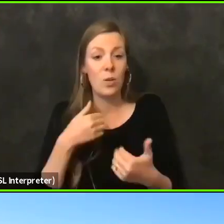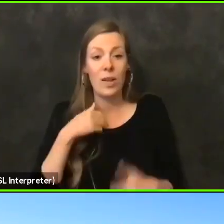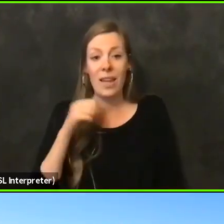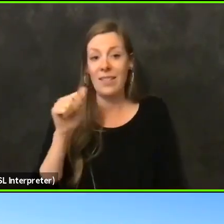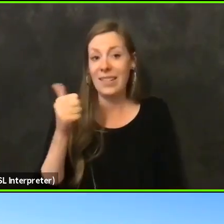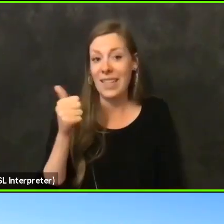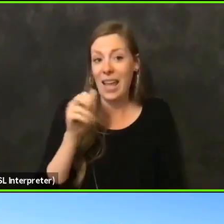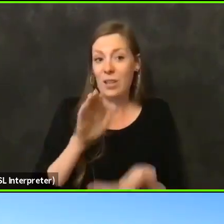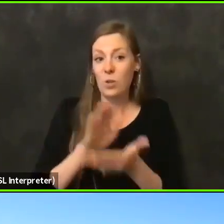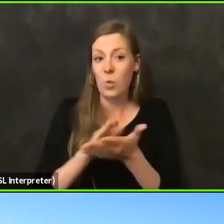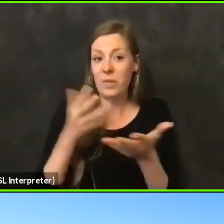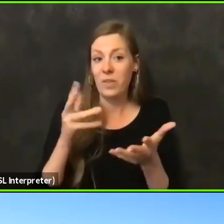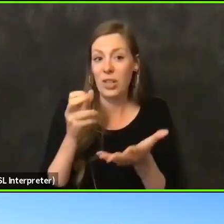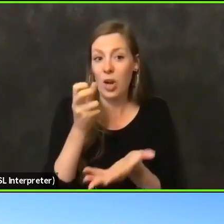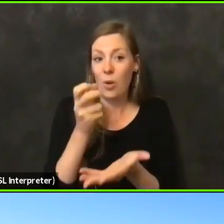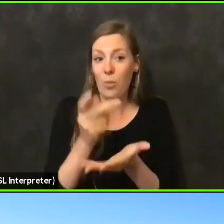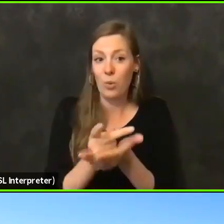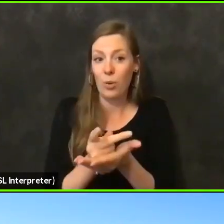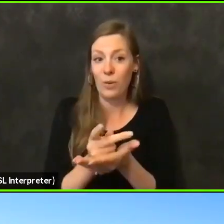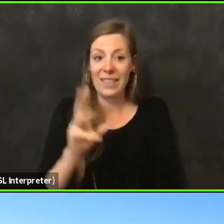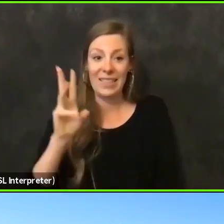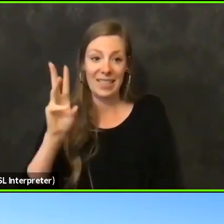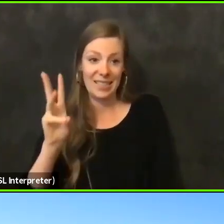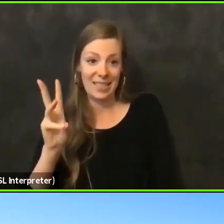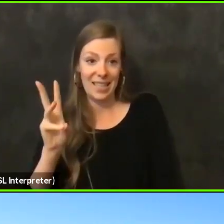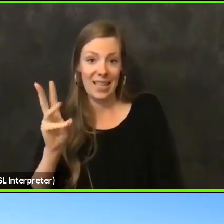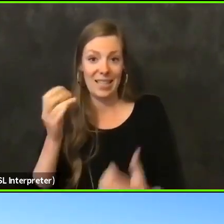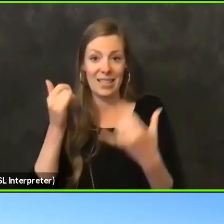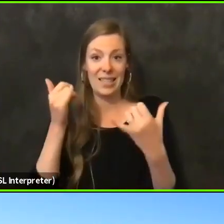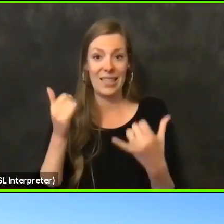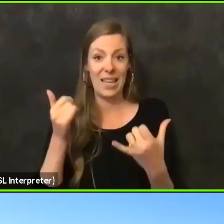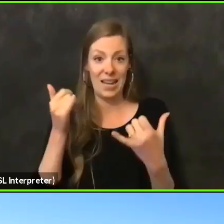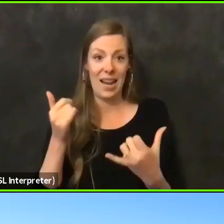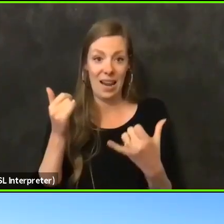waivers and six schools that now we have, in addition that we've approved